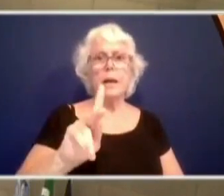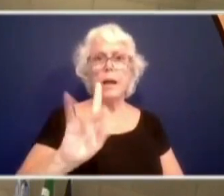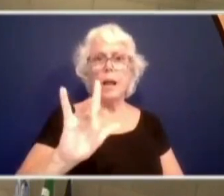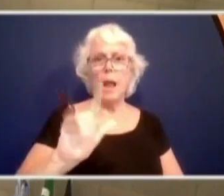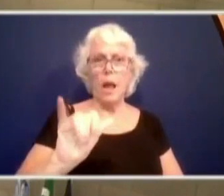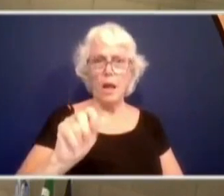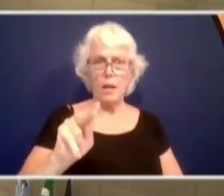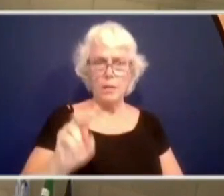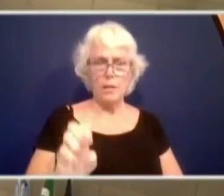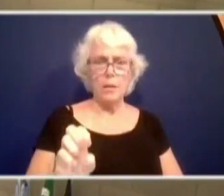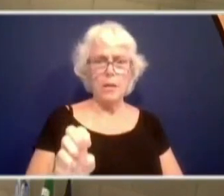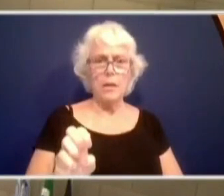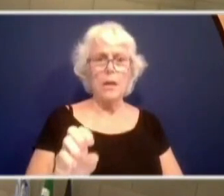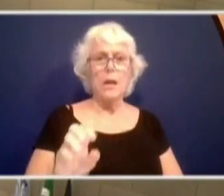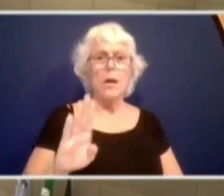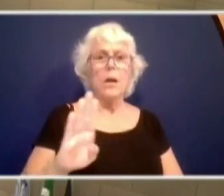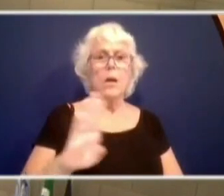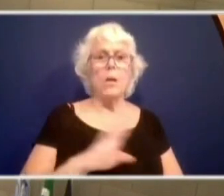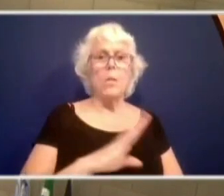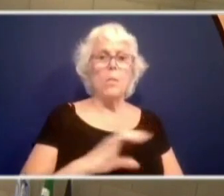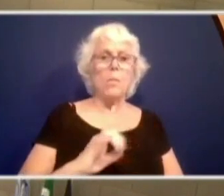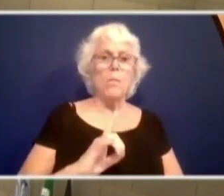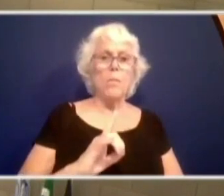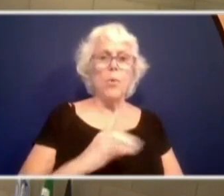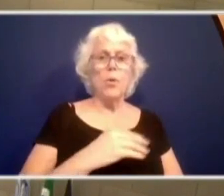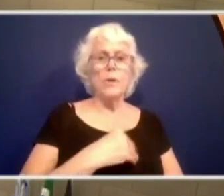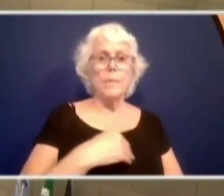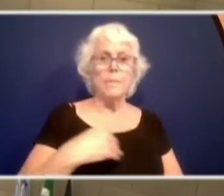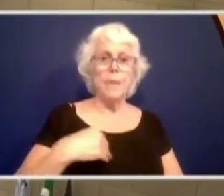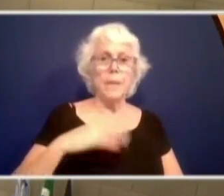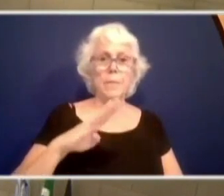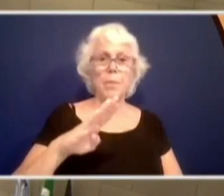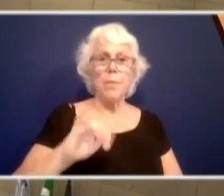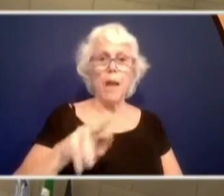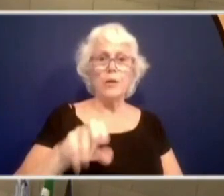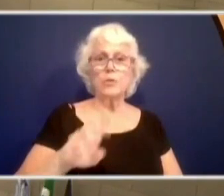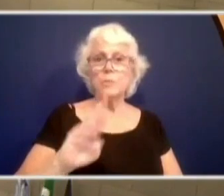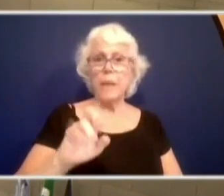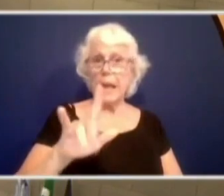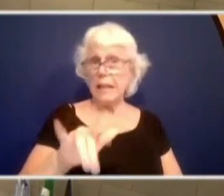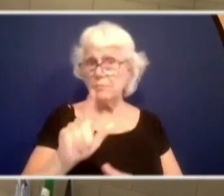board member Byer Bailey, would you like to speak to your motion? No thank you. Is there any other comments?